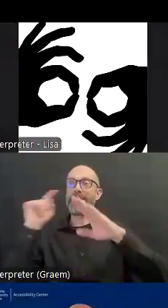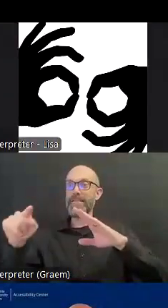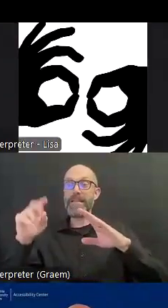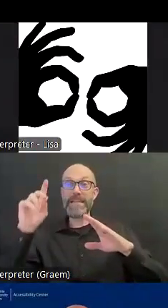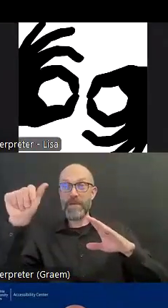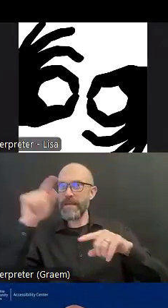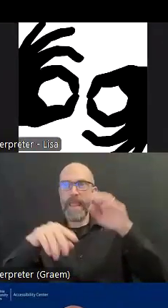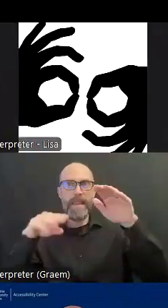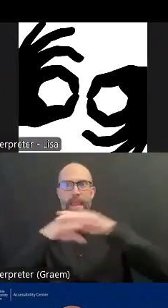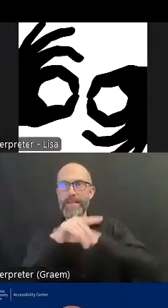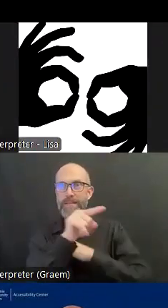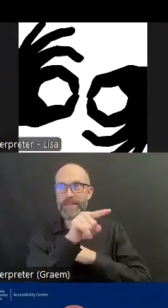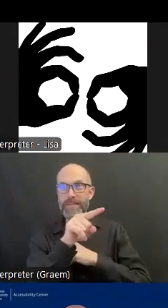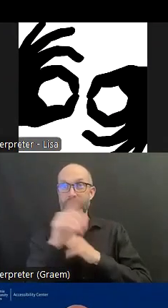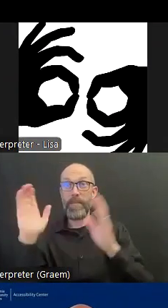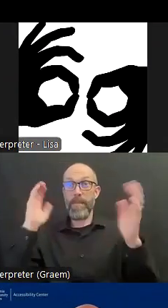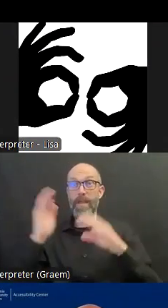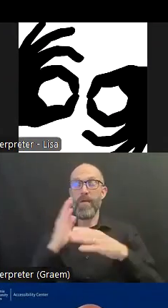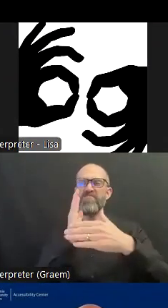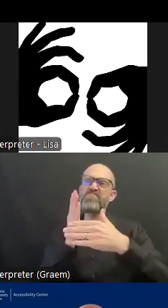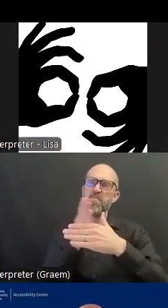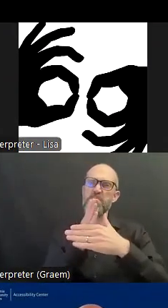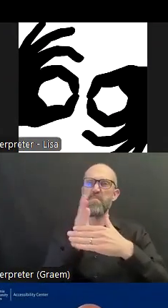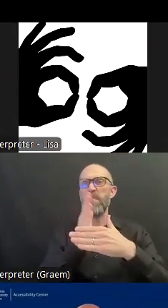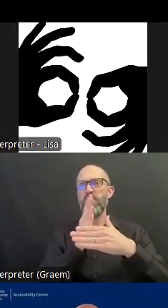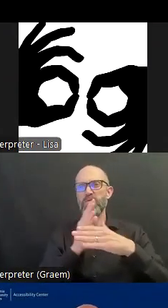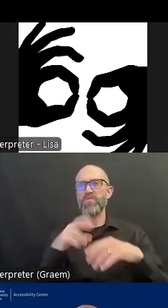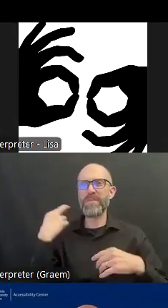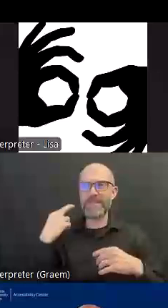versus moderate risk if it limits the access, versus if it